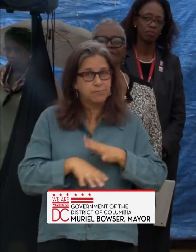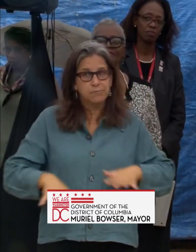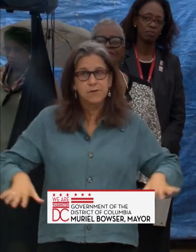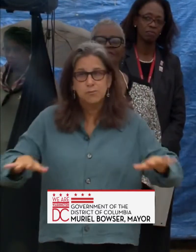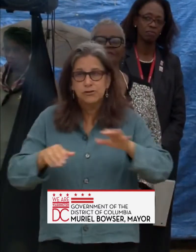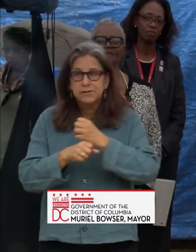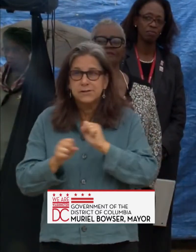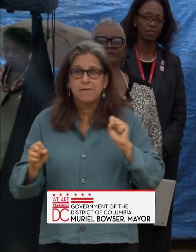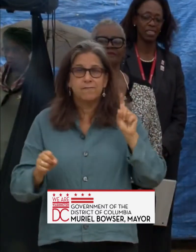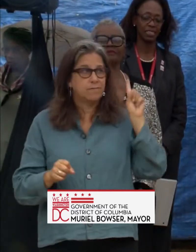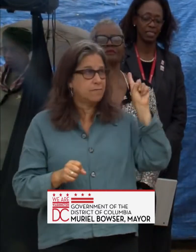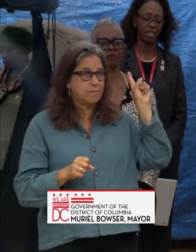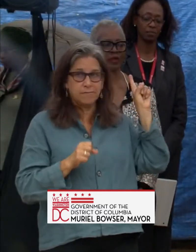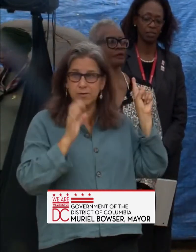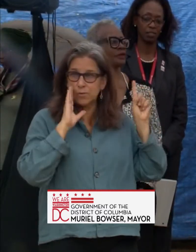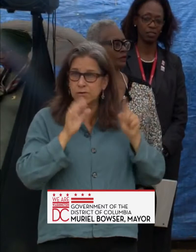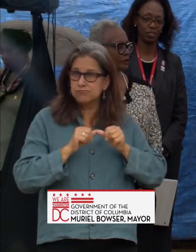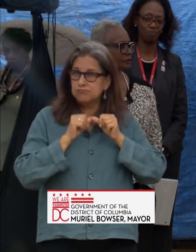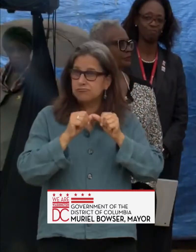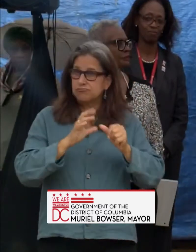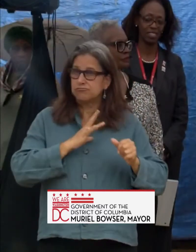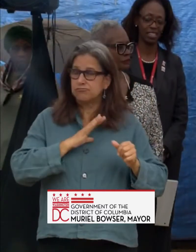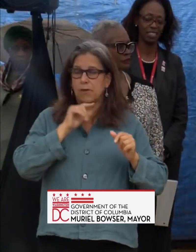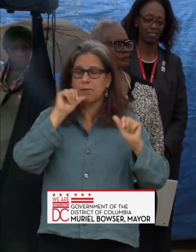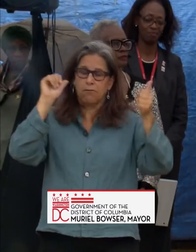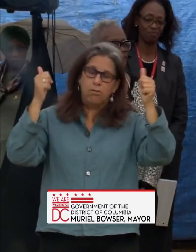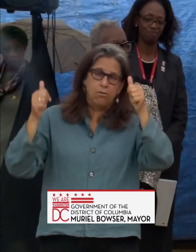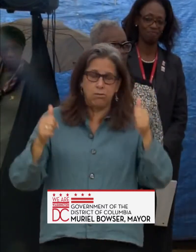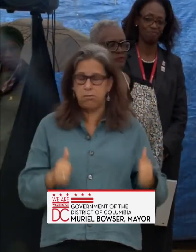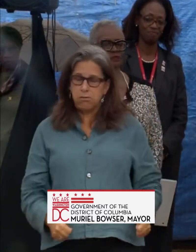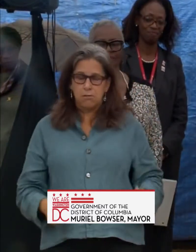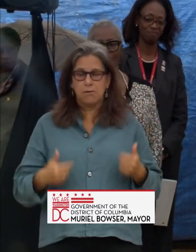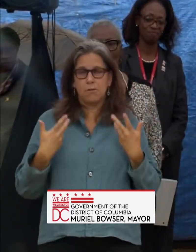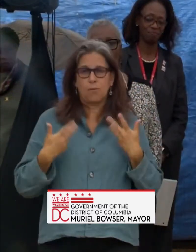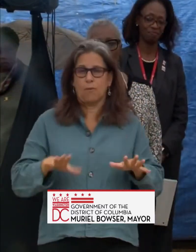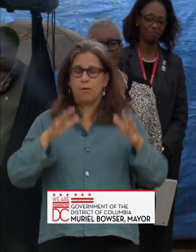WITH THE RESPECT THAT THE PEOPLE DESERVE? YES, AND MORE THAN THAT, TOM, WHAT I WOULD TELL